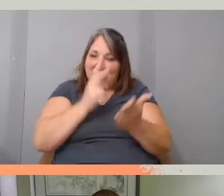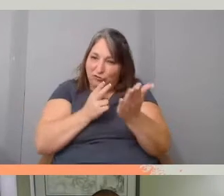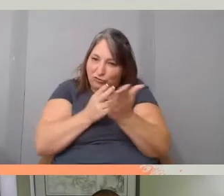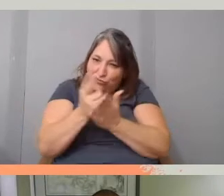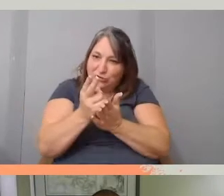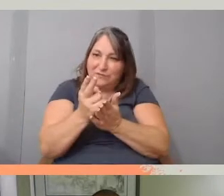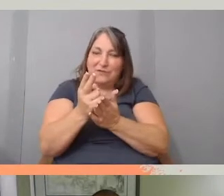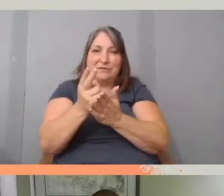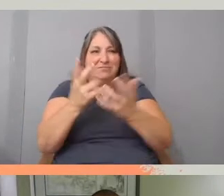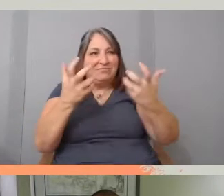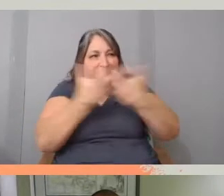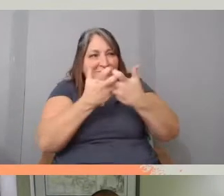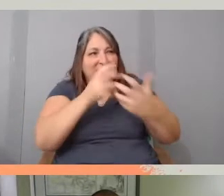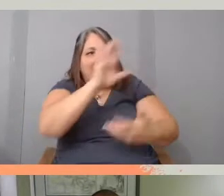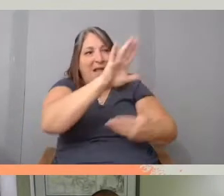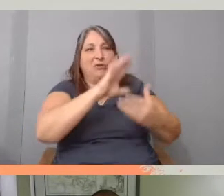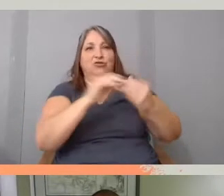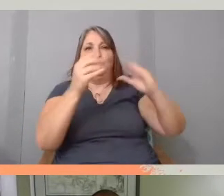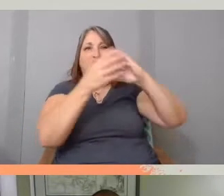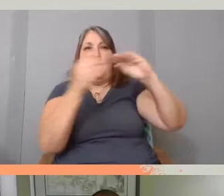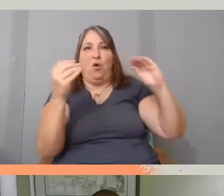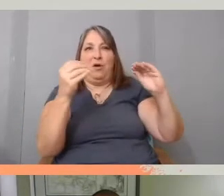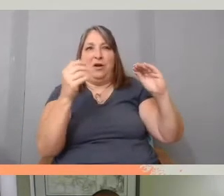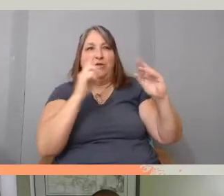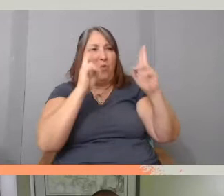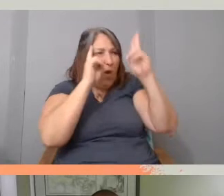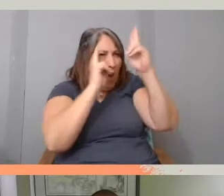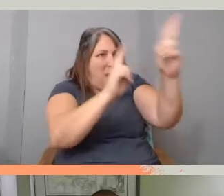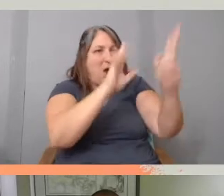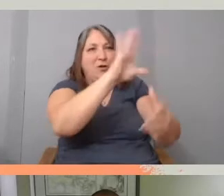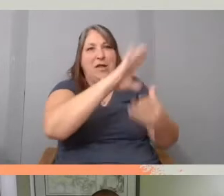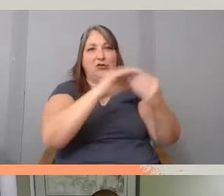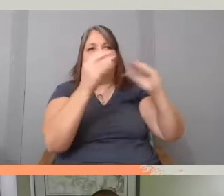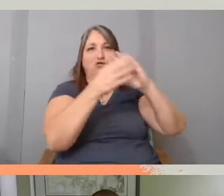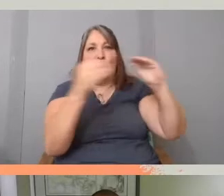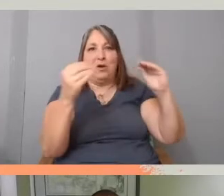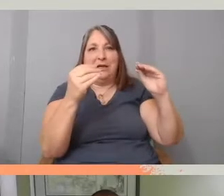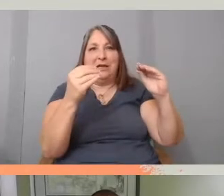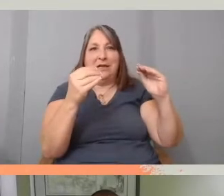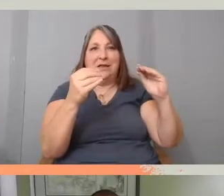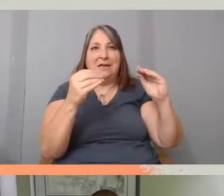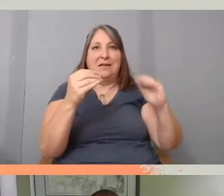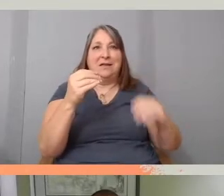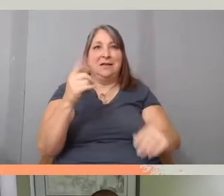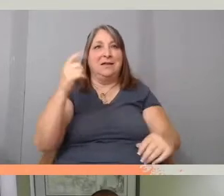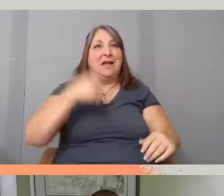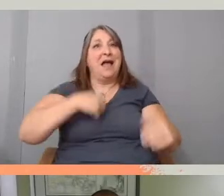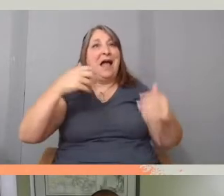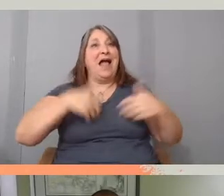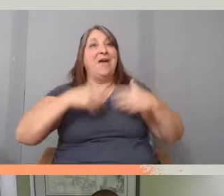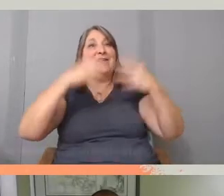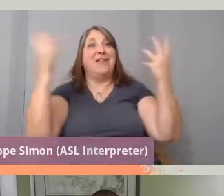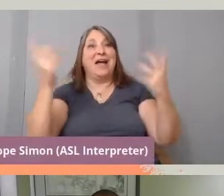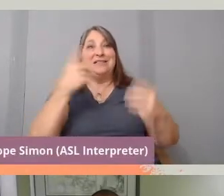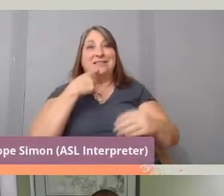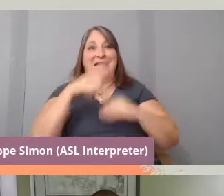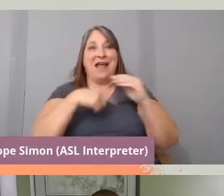You're being honorable to the story? Well, I have a ton of stuff to say on that after my clip,